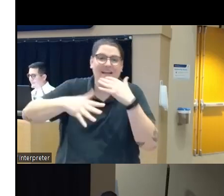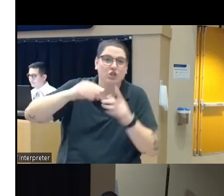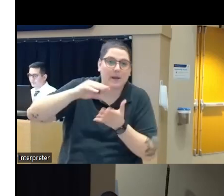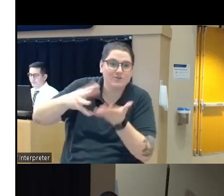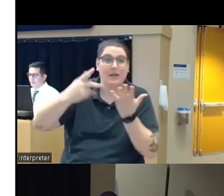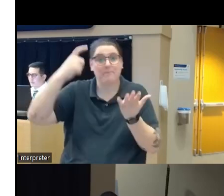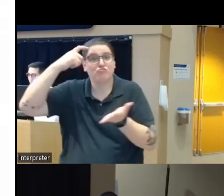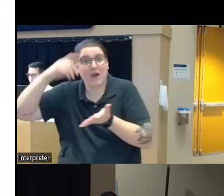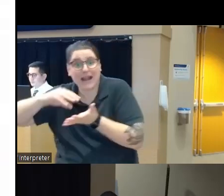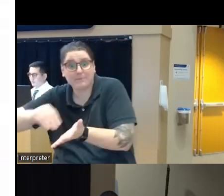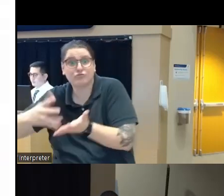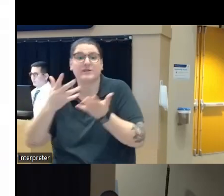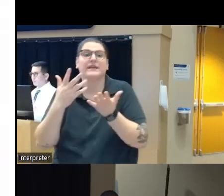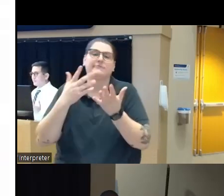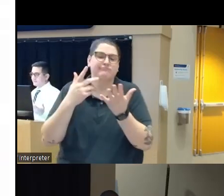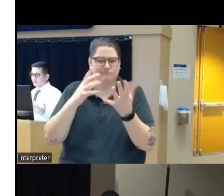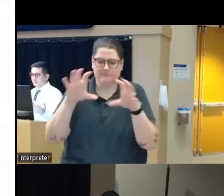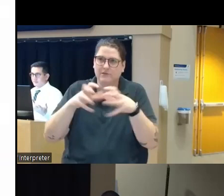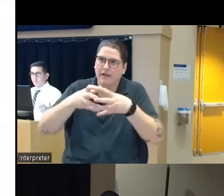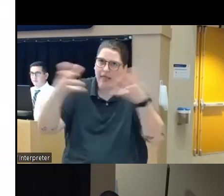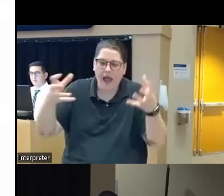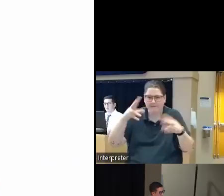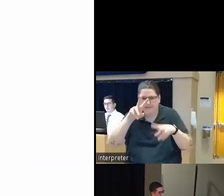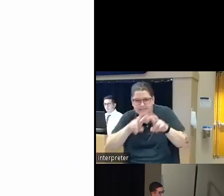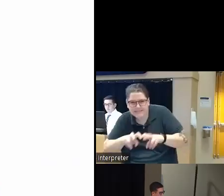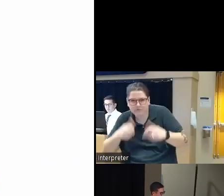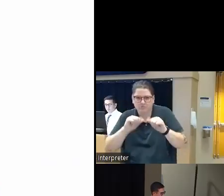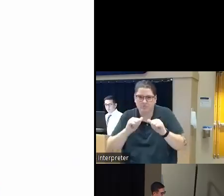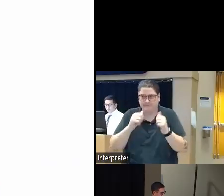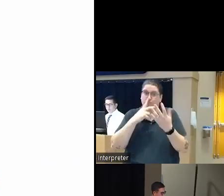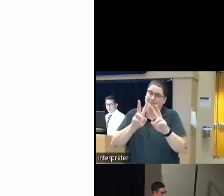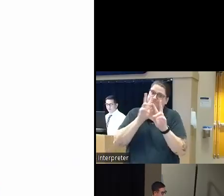brain Imaging as well and so we're really excited to see what those results look like